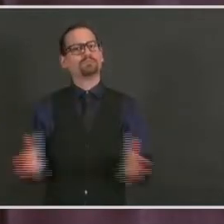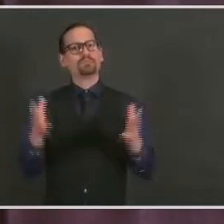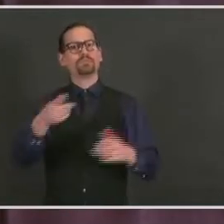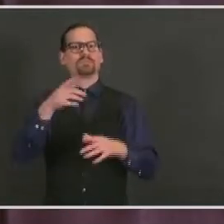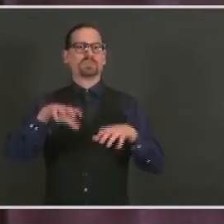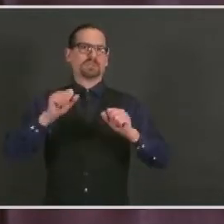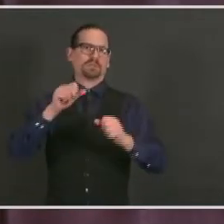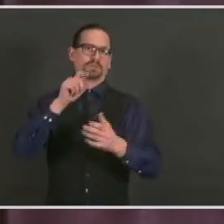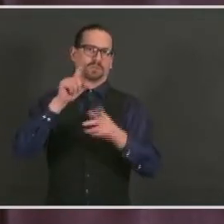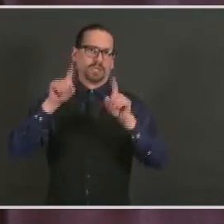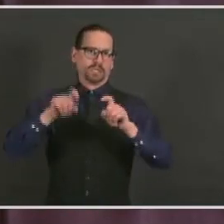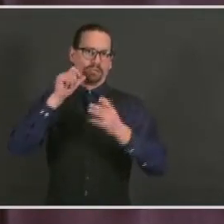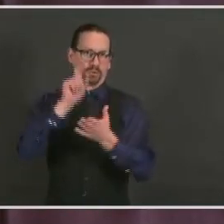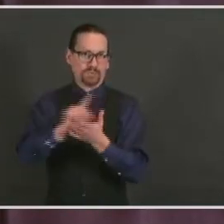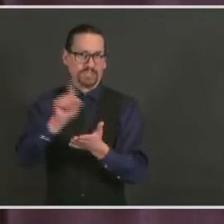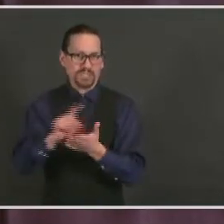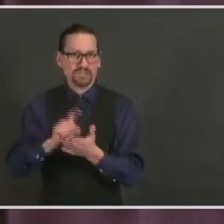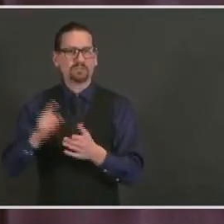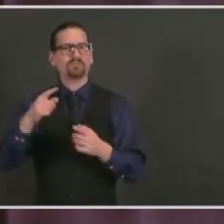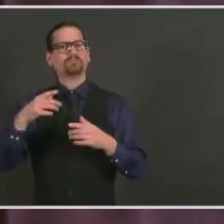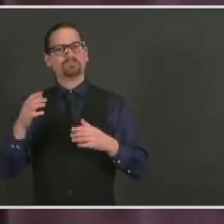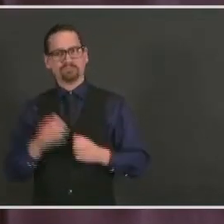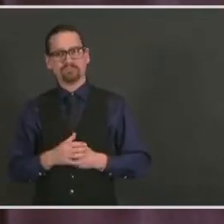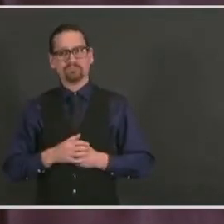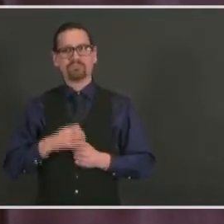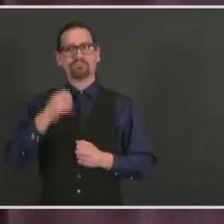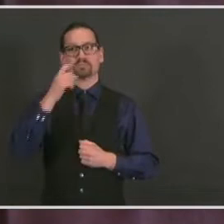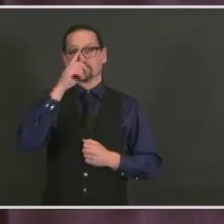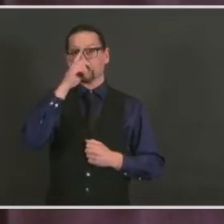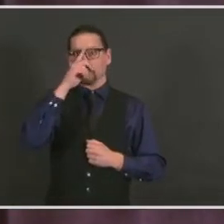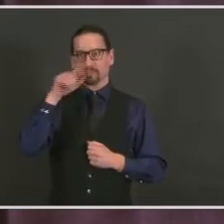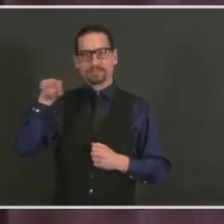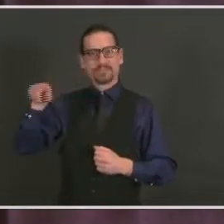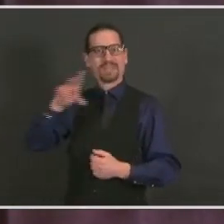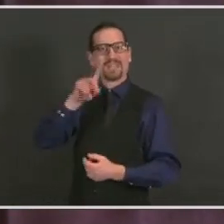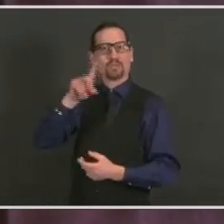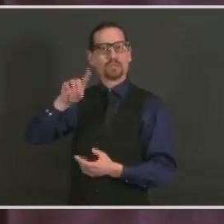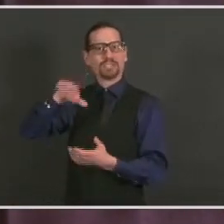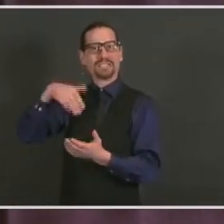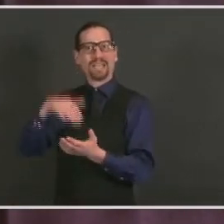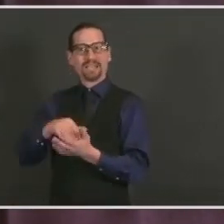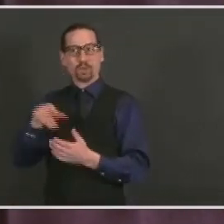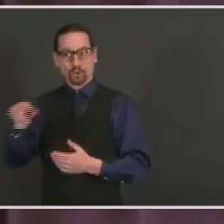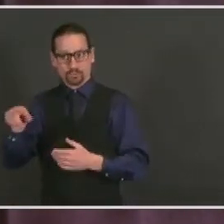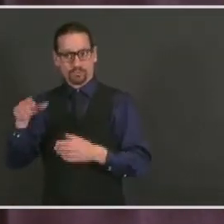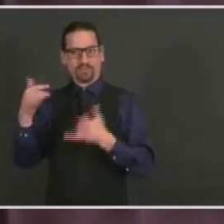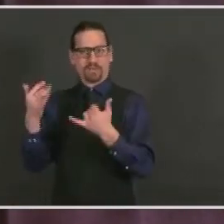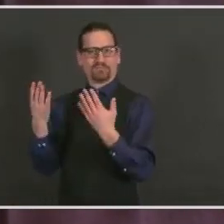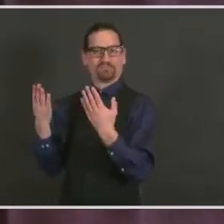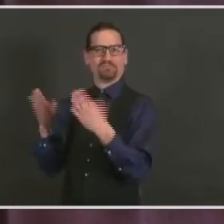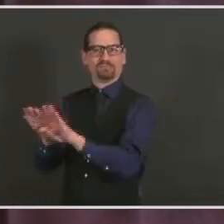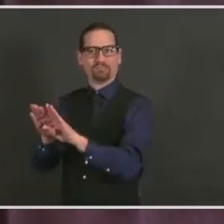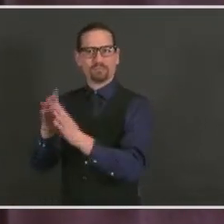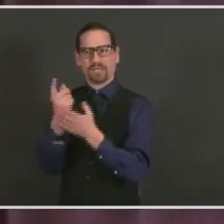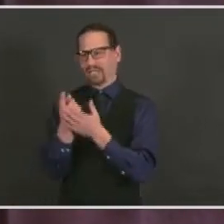I ALWAYS DO. IT'S ALL ABOUT TESTING TREATMENT AND VACCINATIONS TO GET US THROUGH THE REMAINDER OF THIS. WHILE